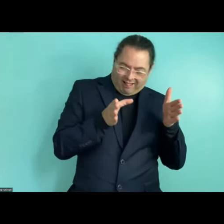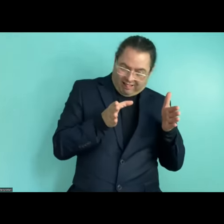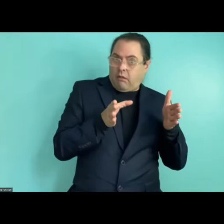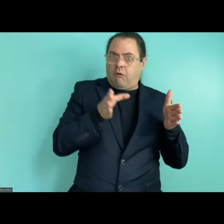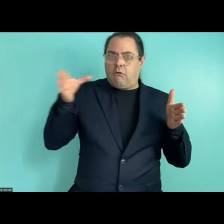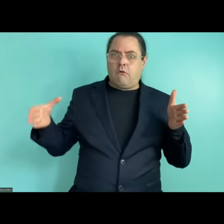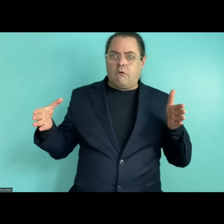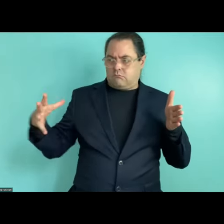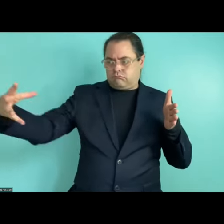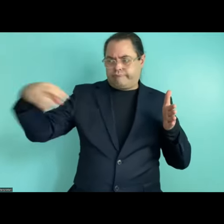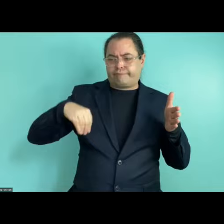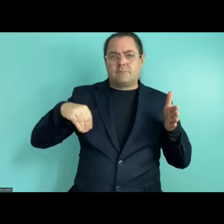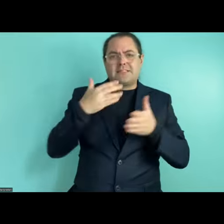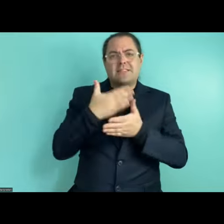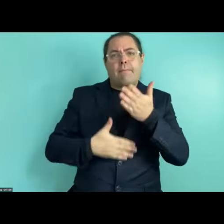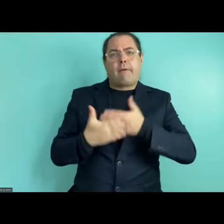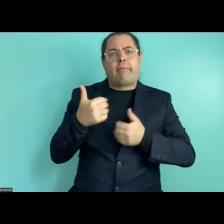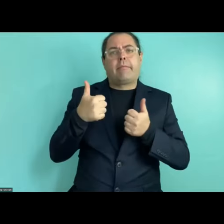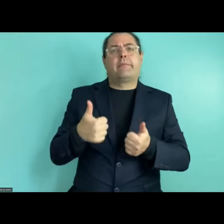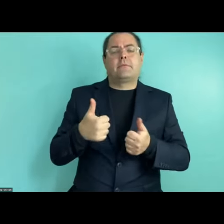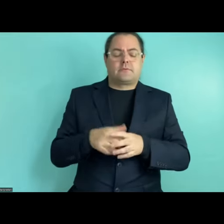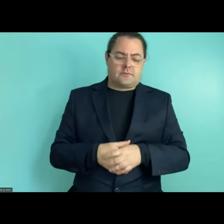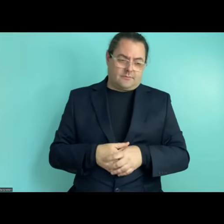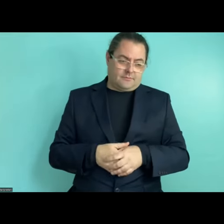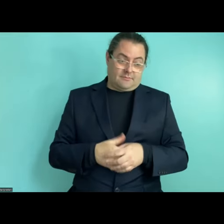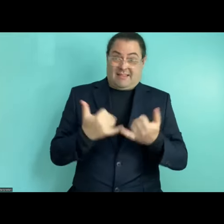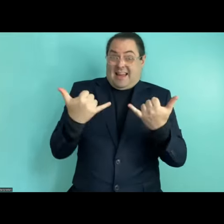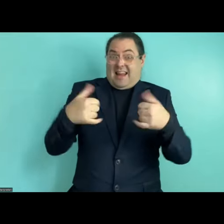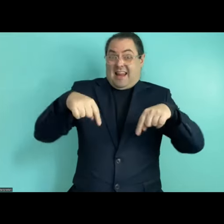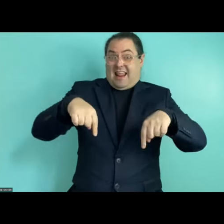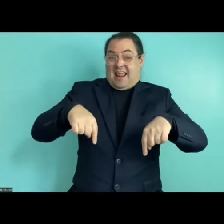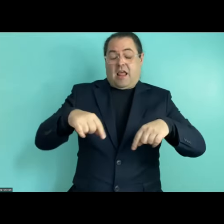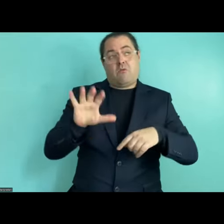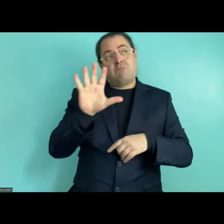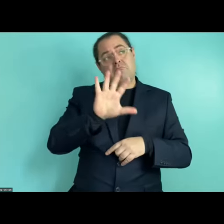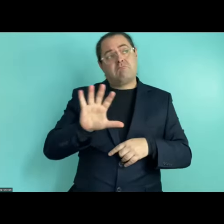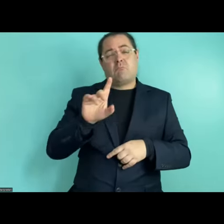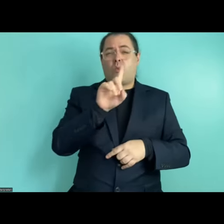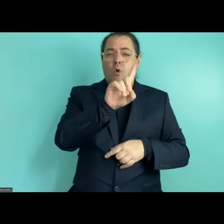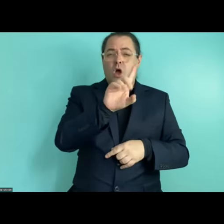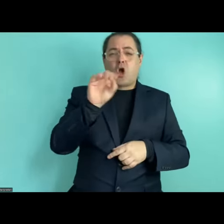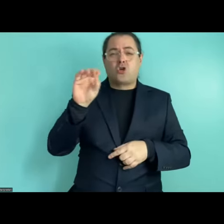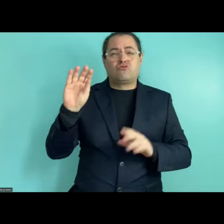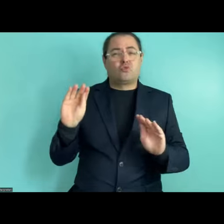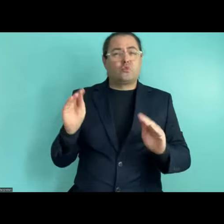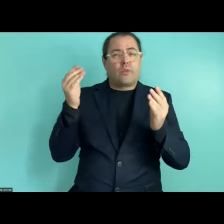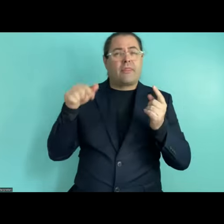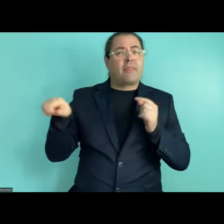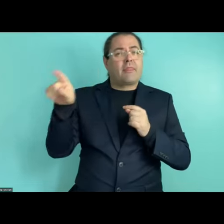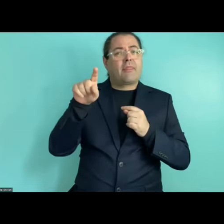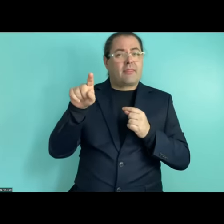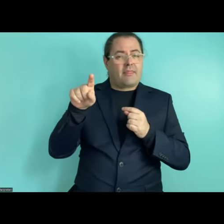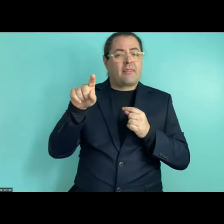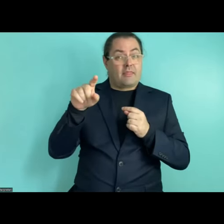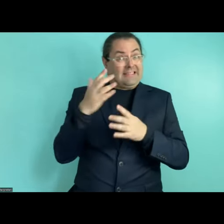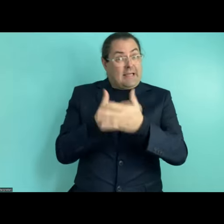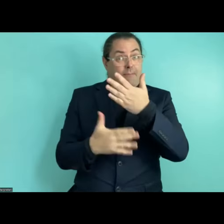15:44:24 And as we speak, almost up to 100 of 100 youths disability have acquired jobs